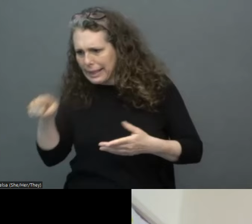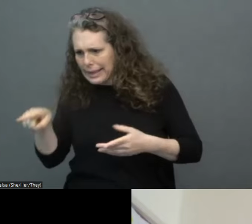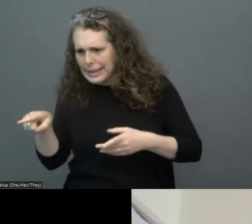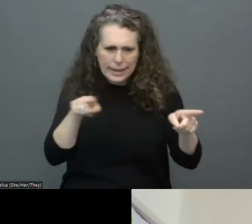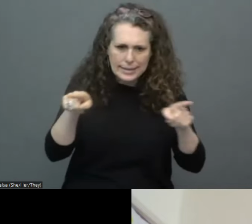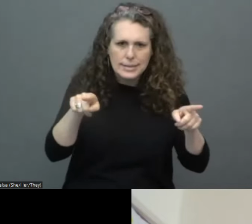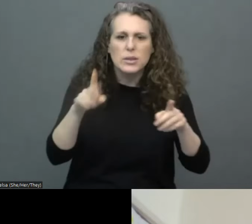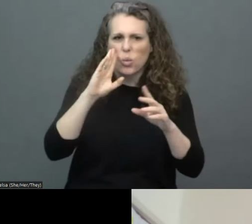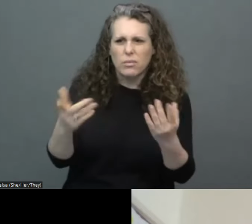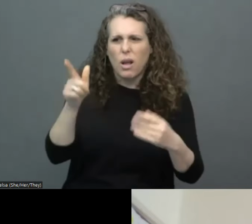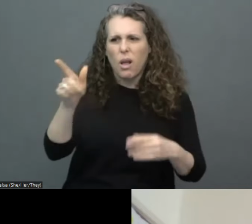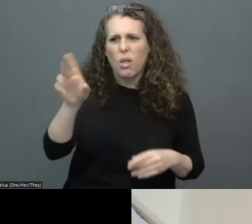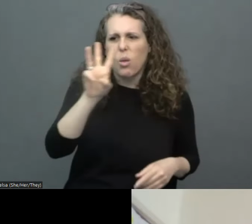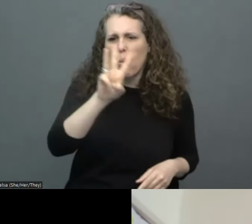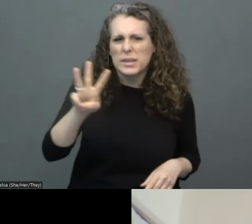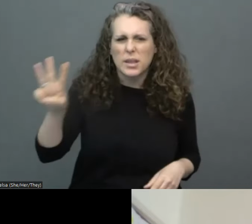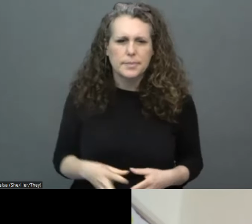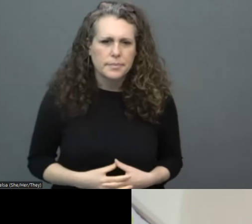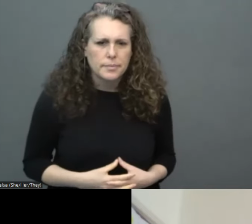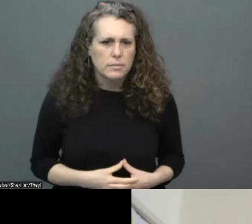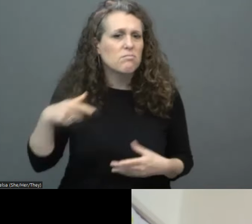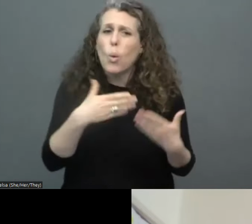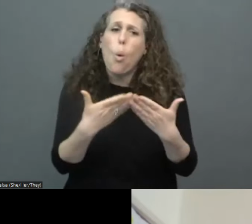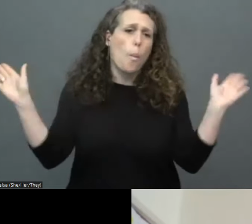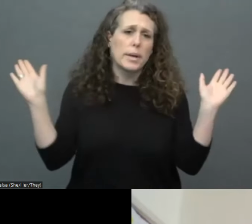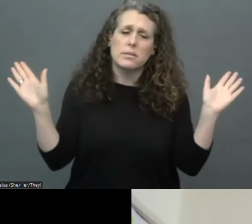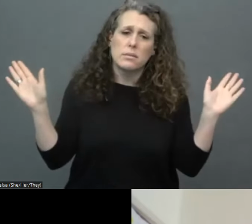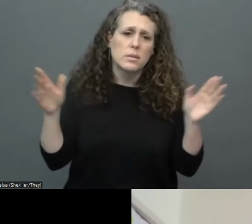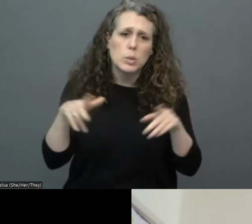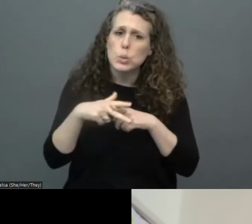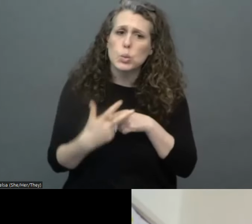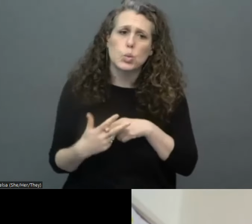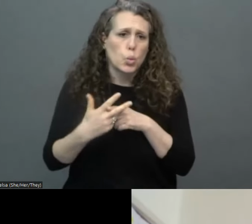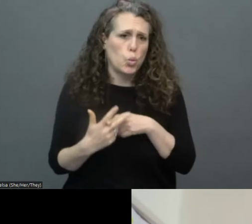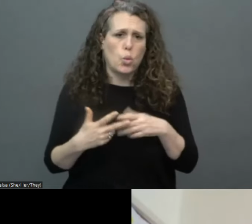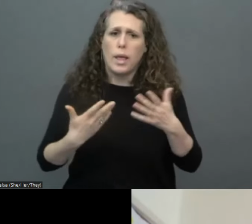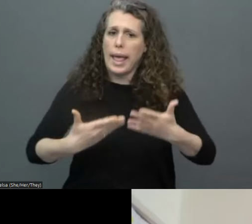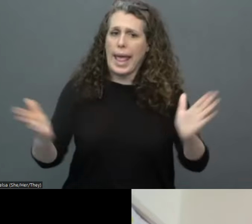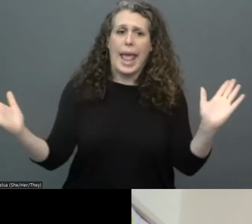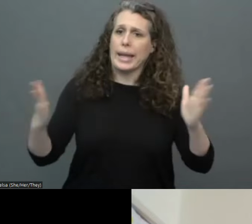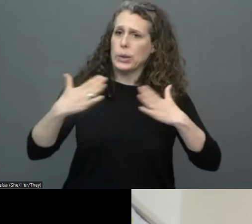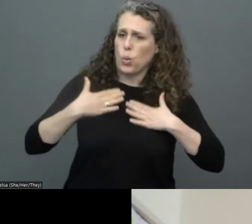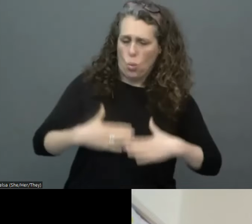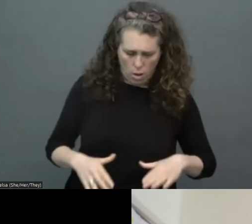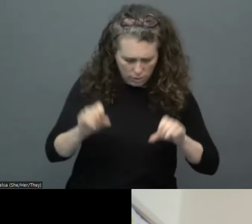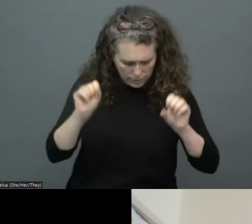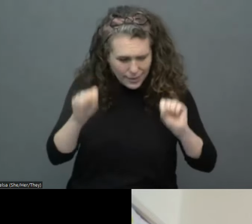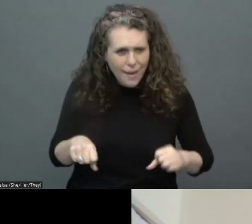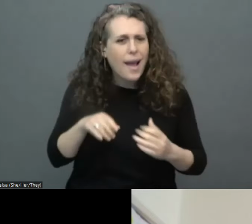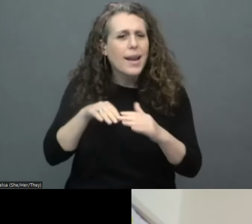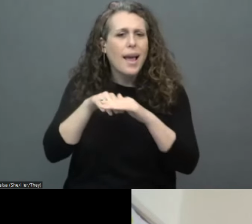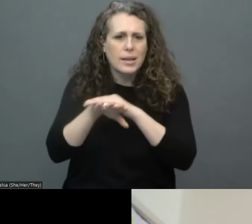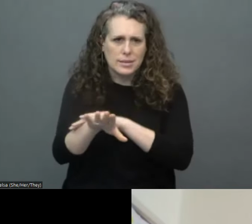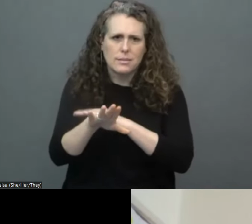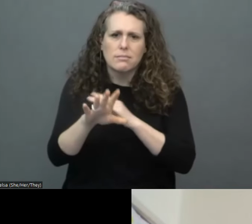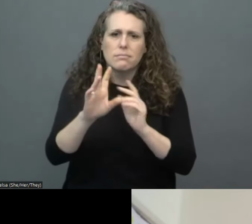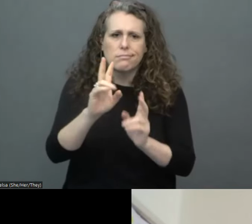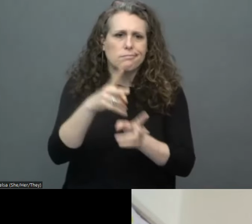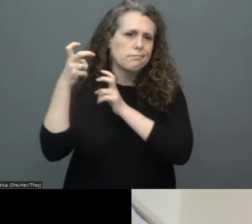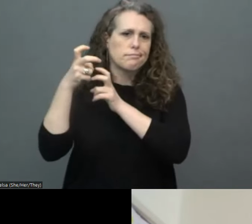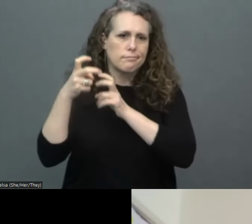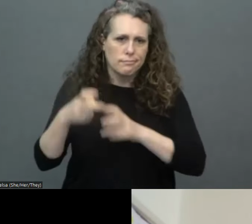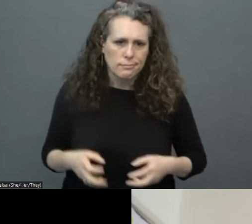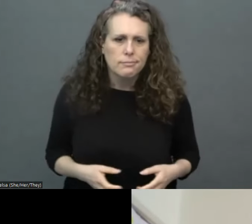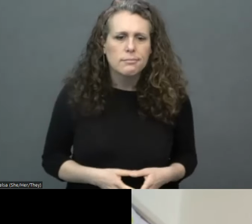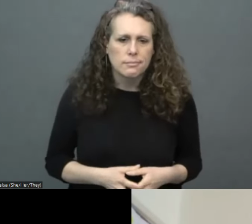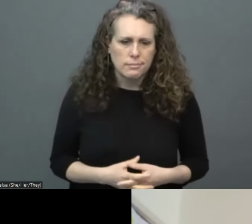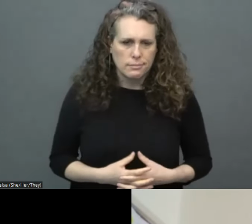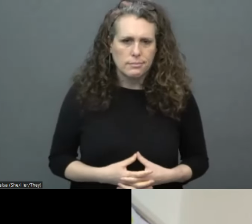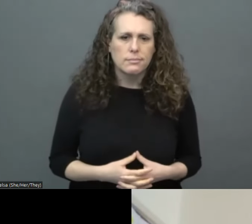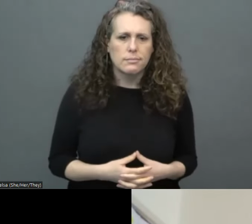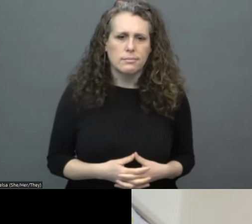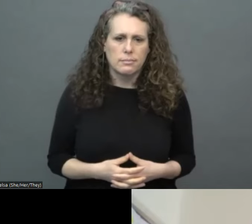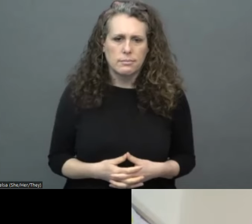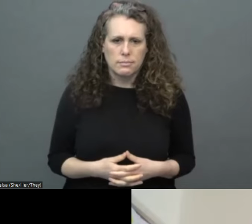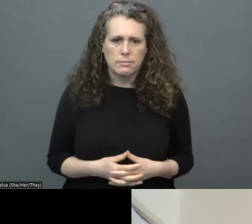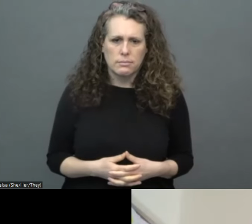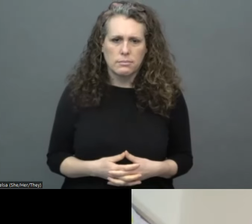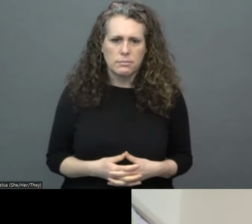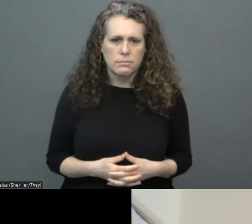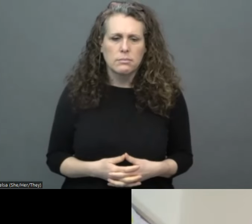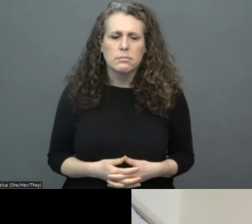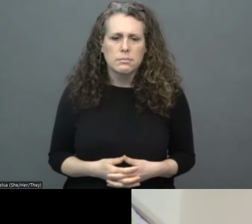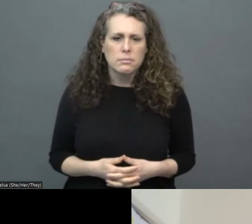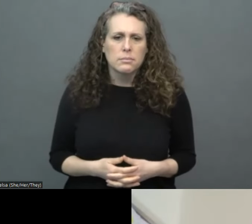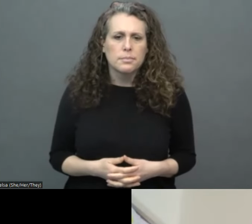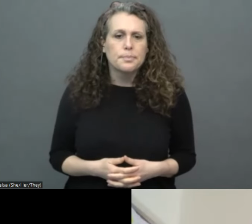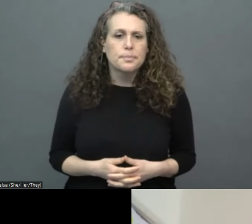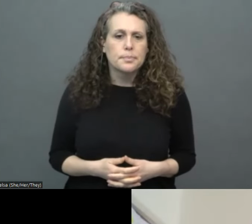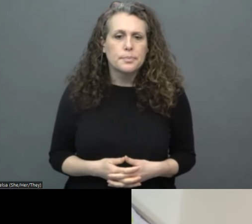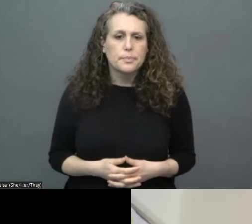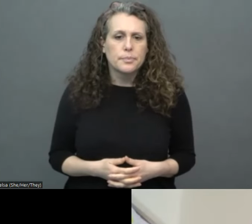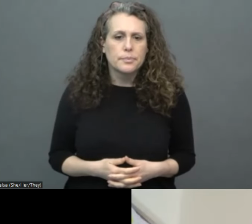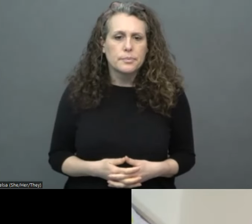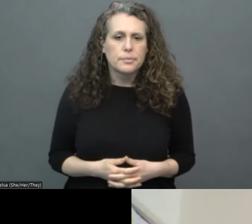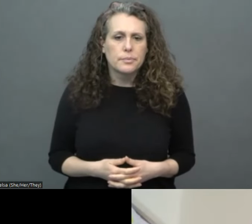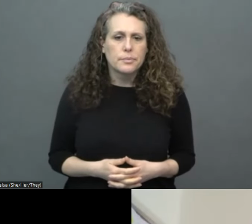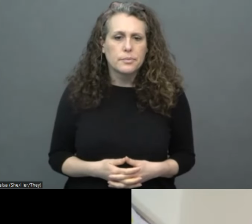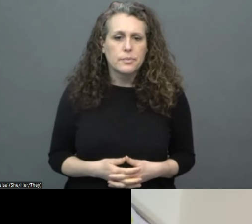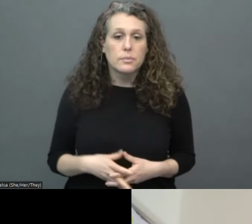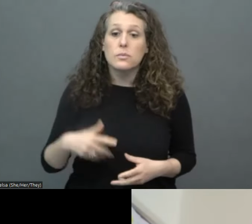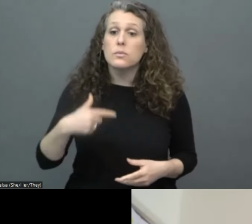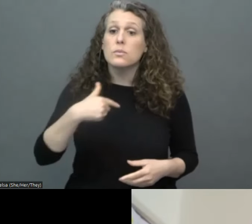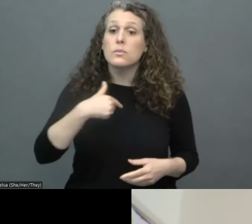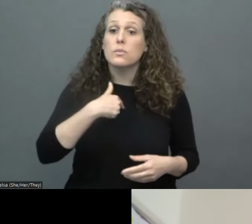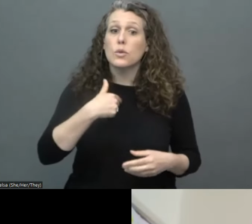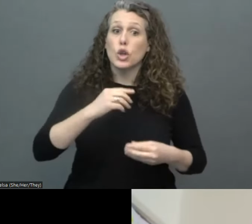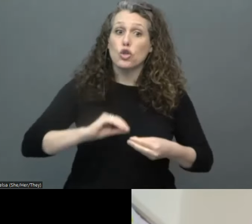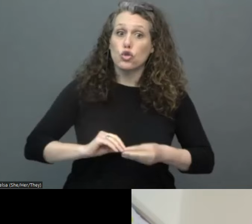mentioning, these are open tools it is done with the purpose of serving the wider humanitarian